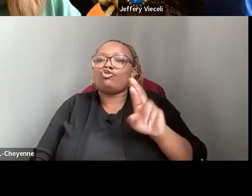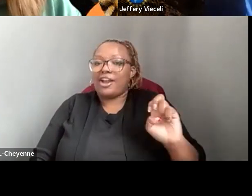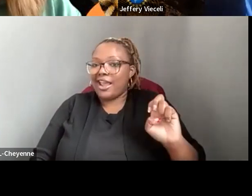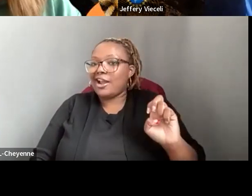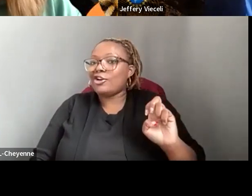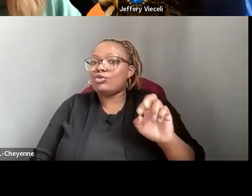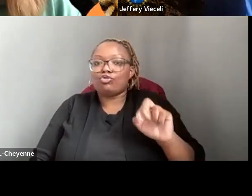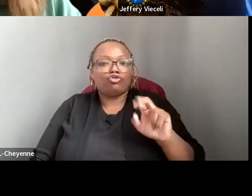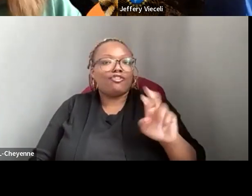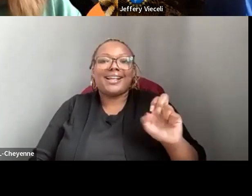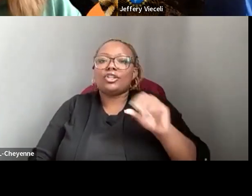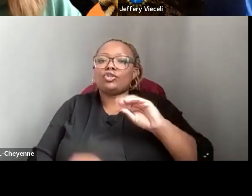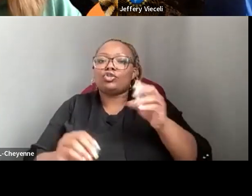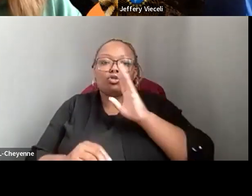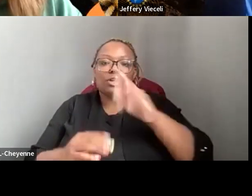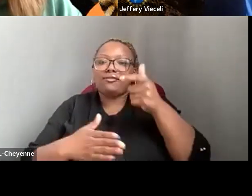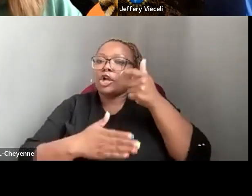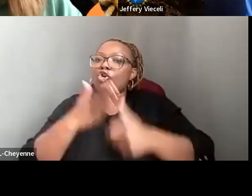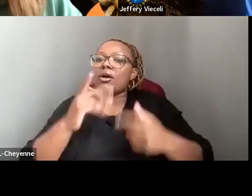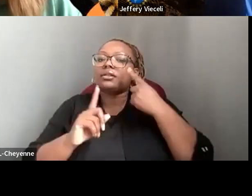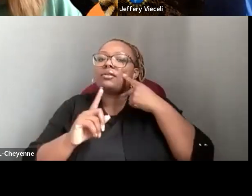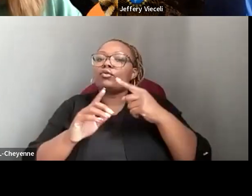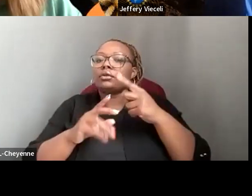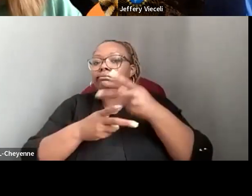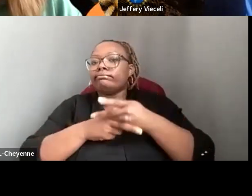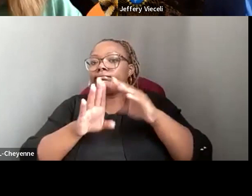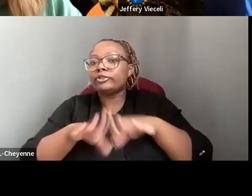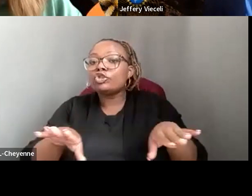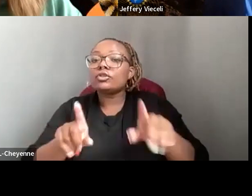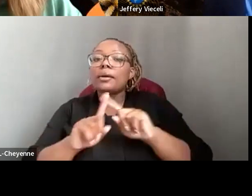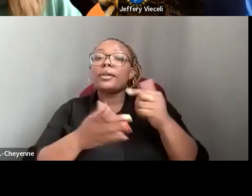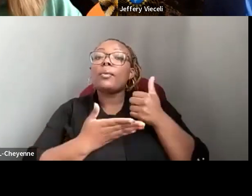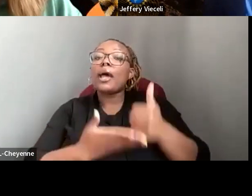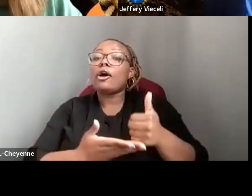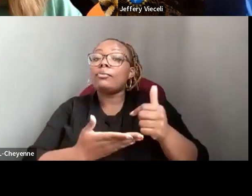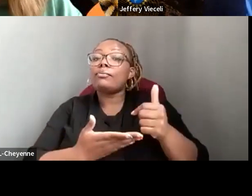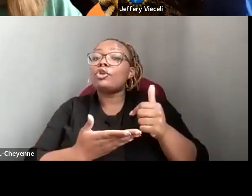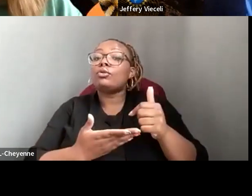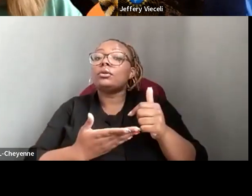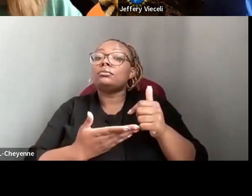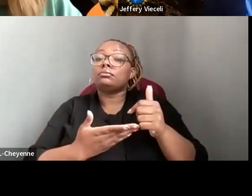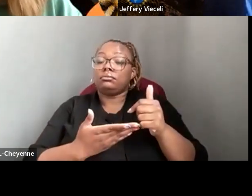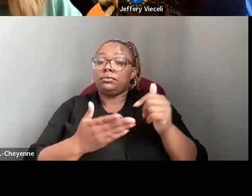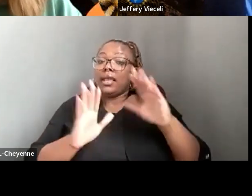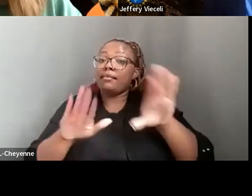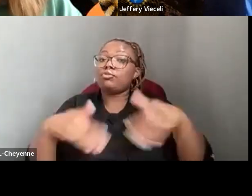There's no direct expense for childcare. But they will help you find -- you know, provide services to like a concierge.